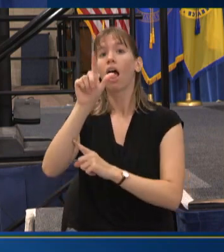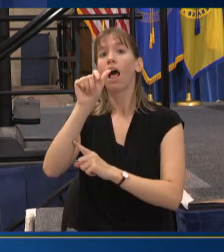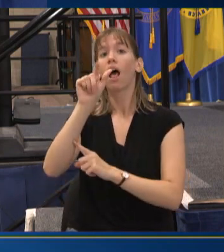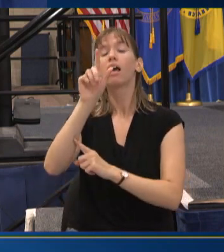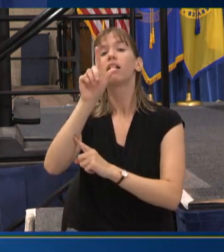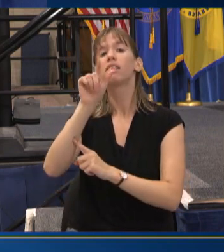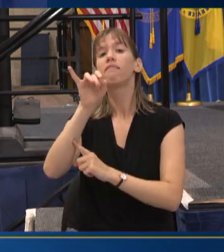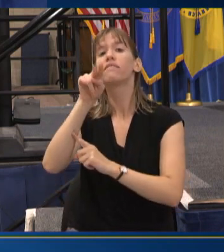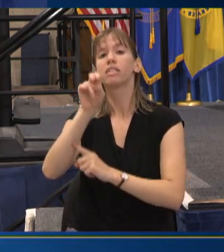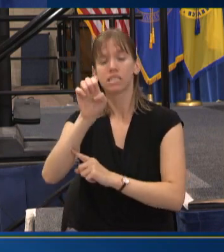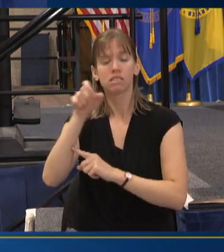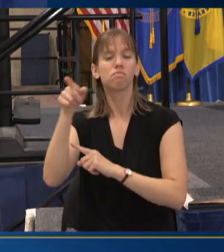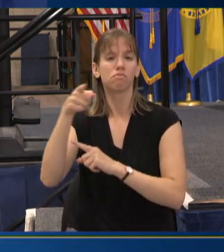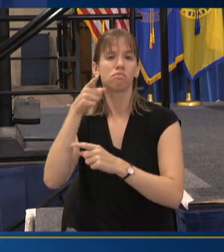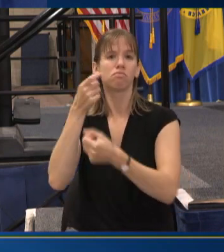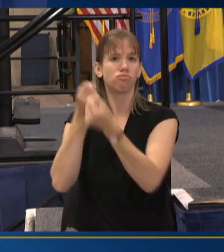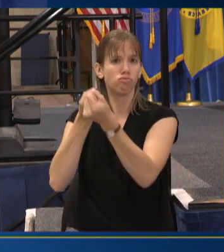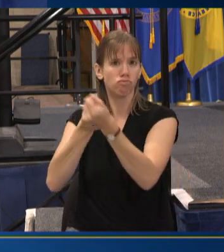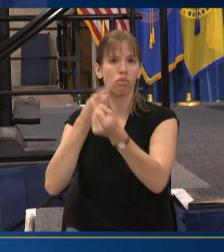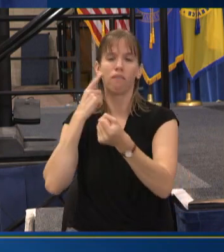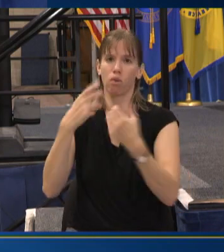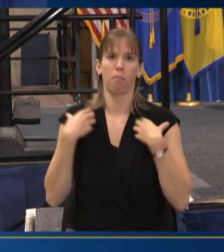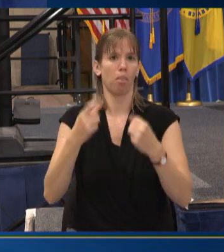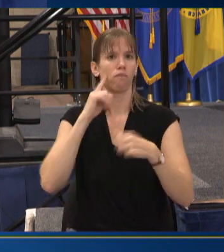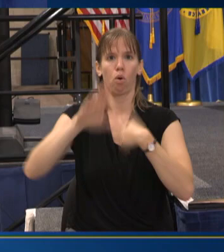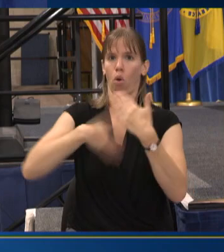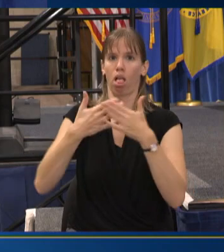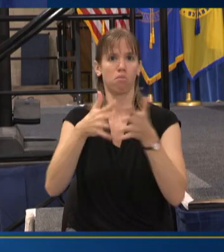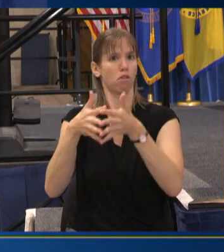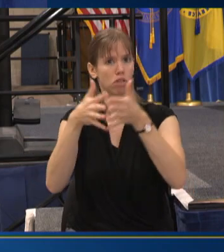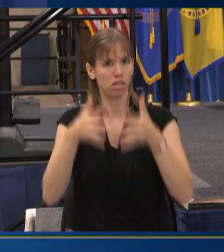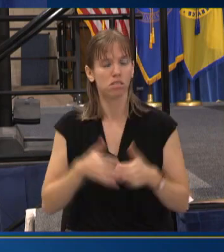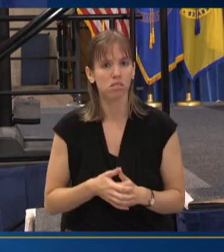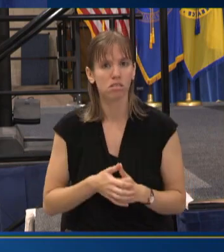improve the health and well being of all Americans. She's working to help our nation overcome